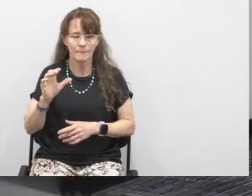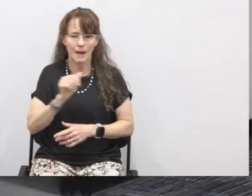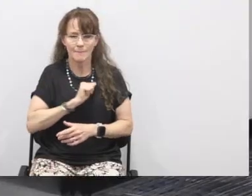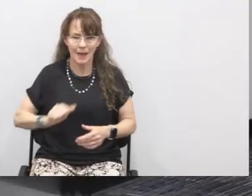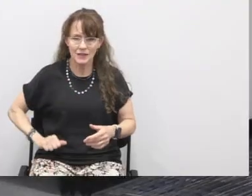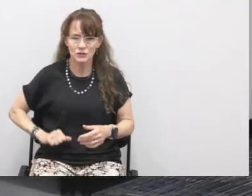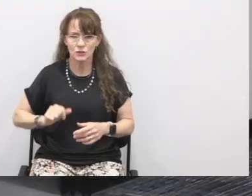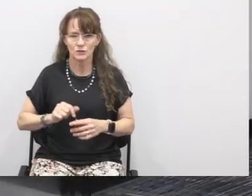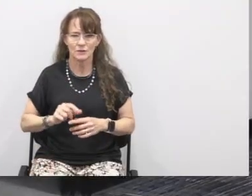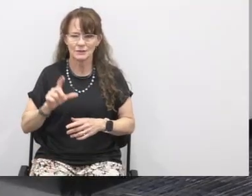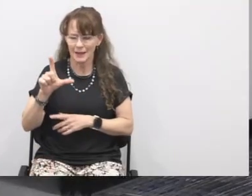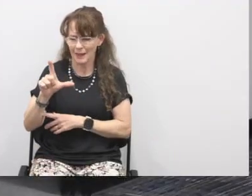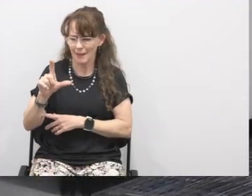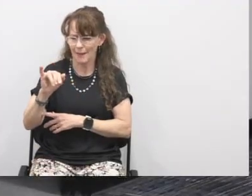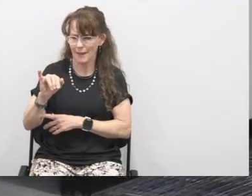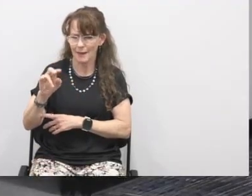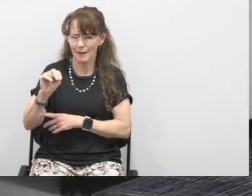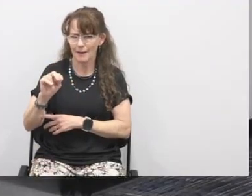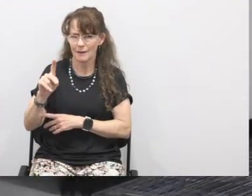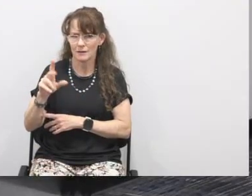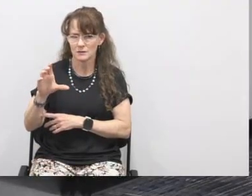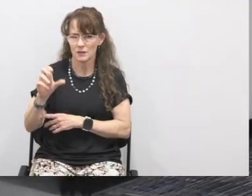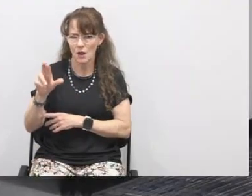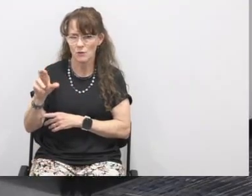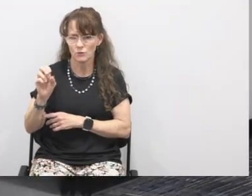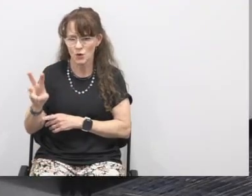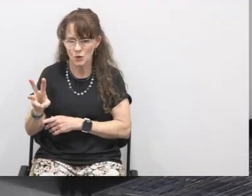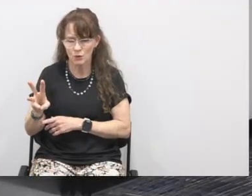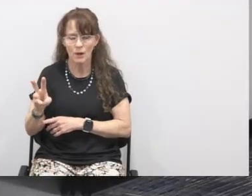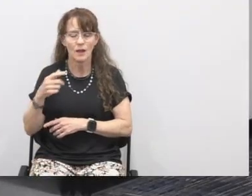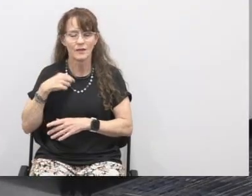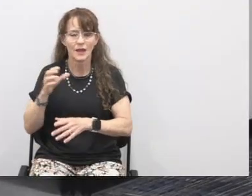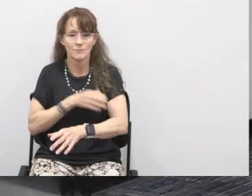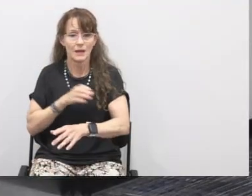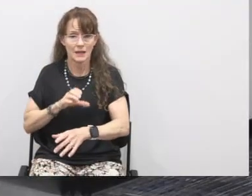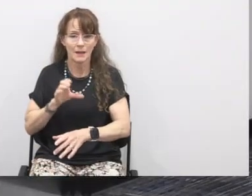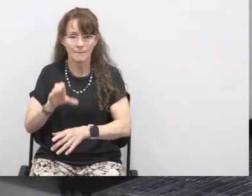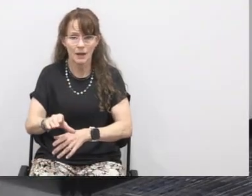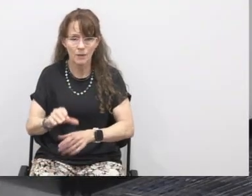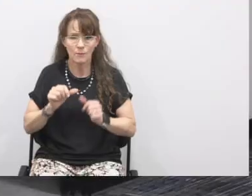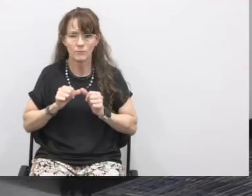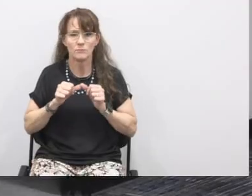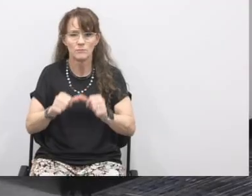is what we call it. They hadn't been empowered to really continue their work